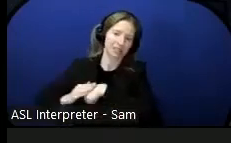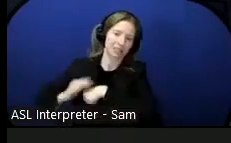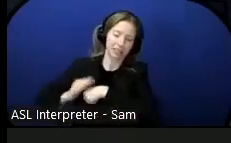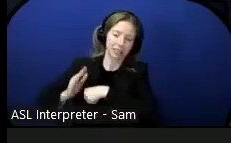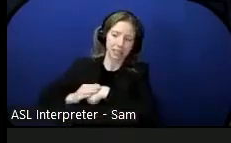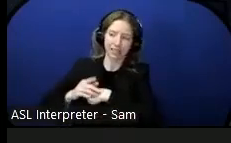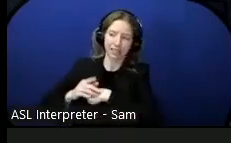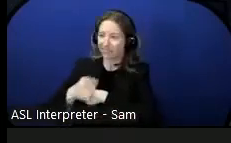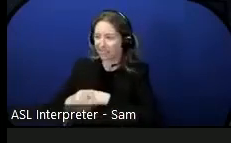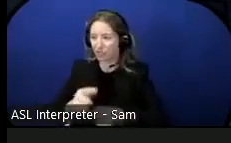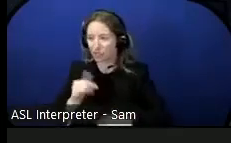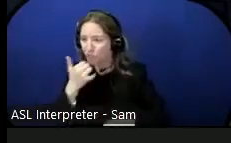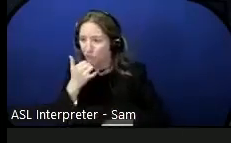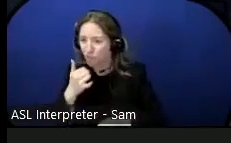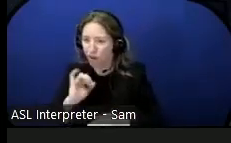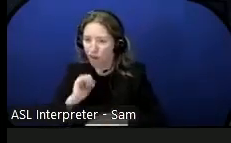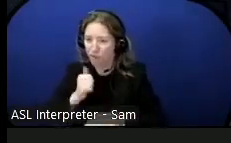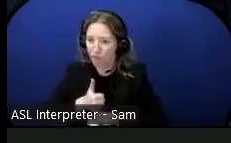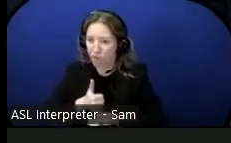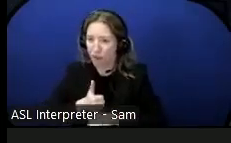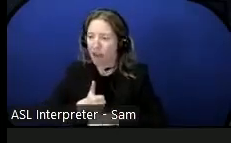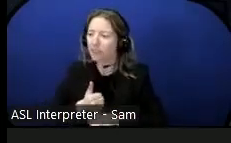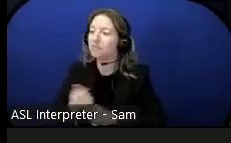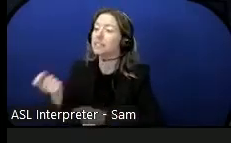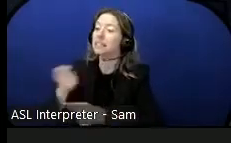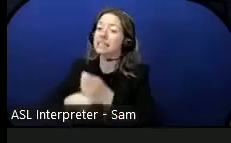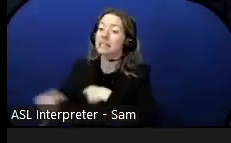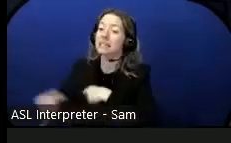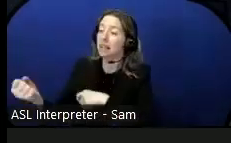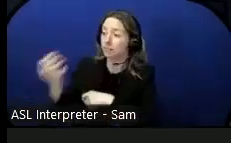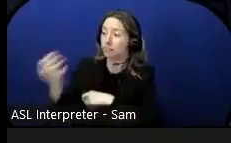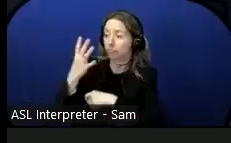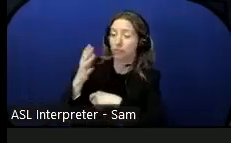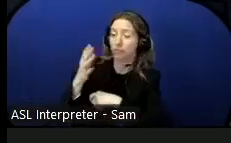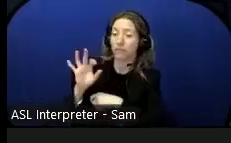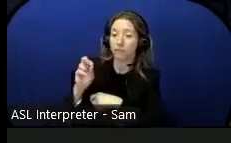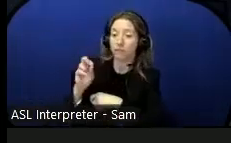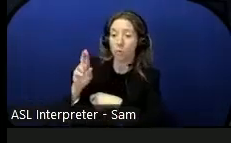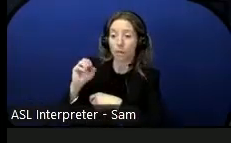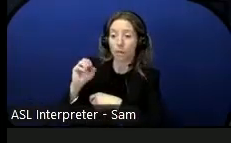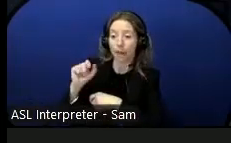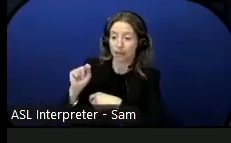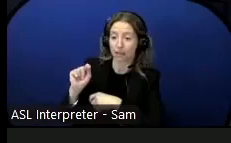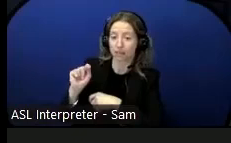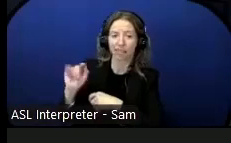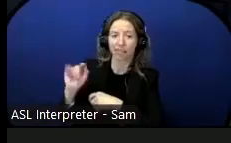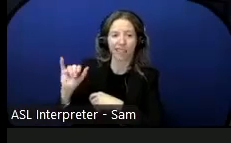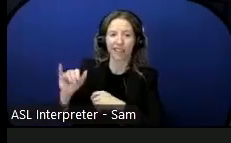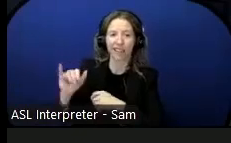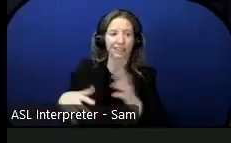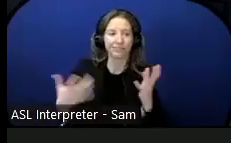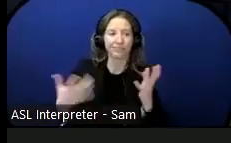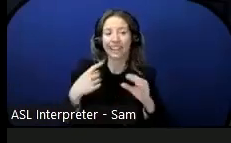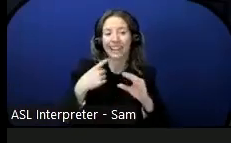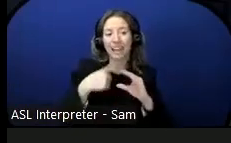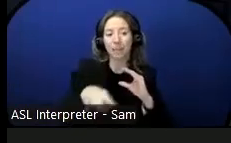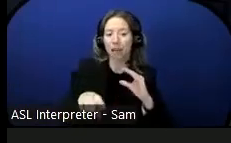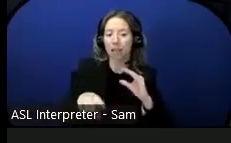use this format, example or... sorry, email@example.com," that kind of thing. I want to know where the error is,